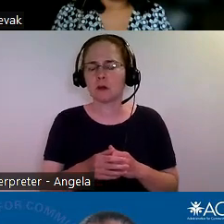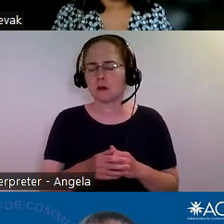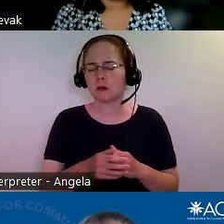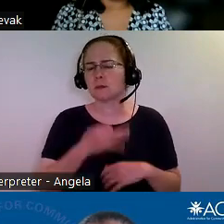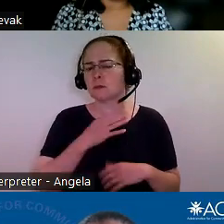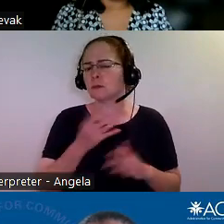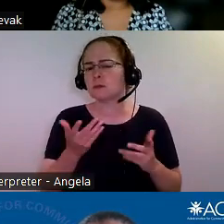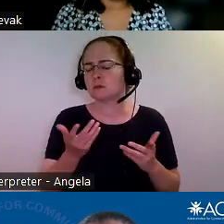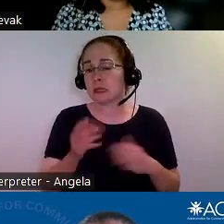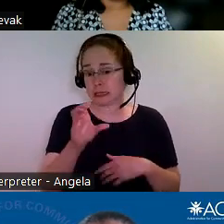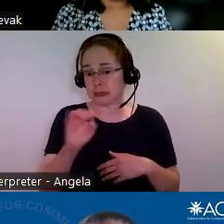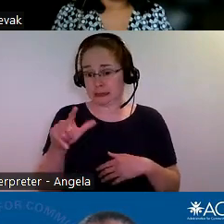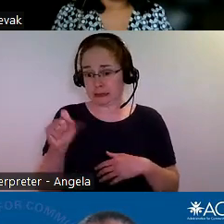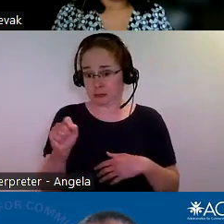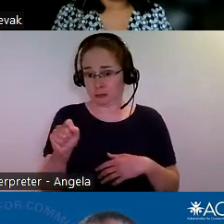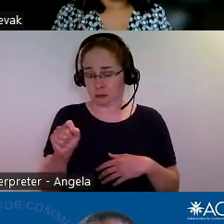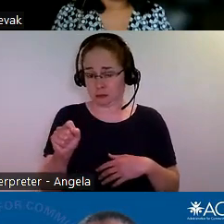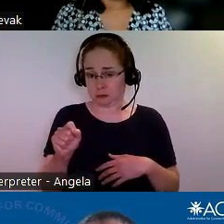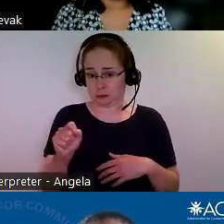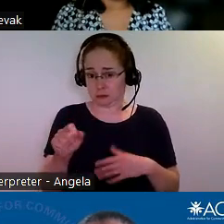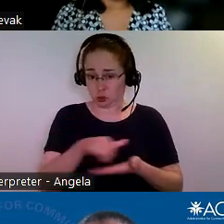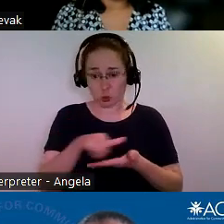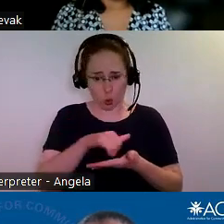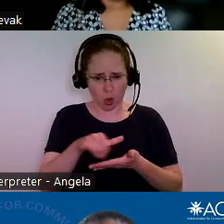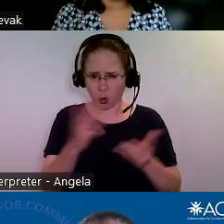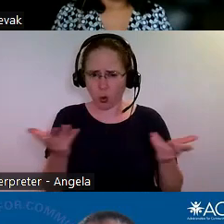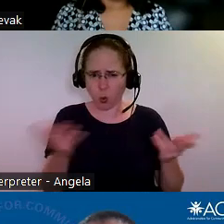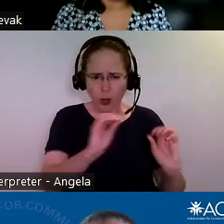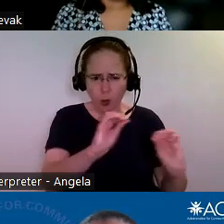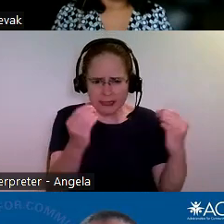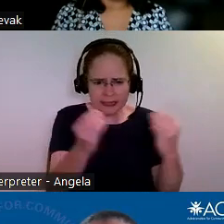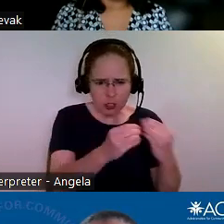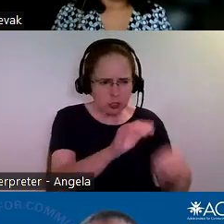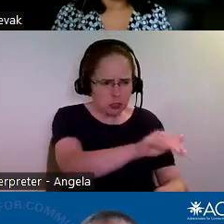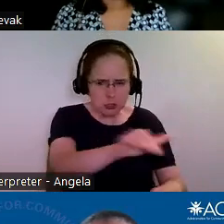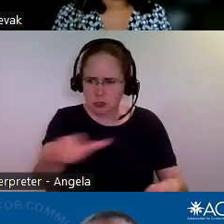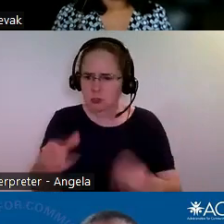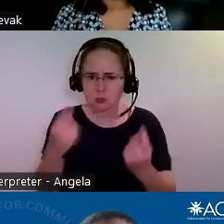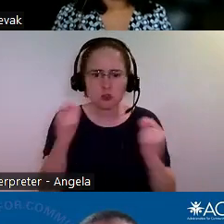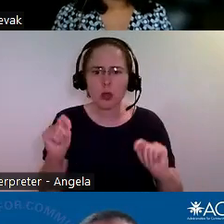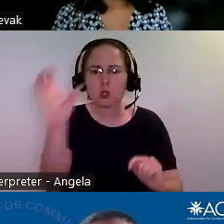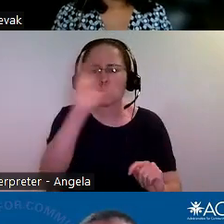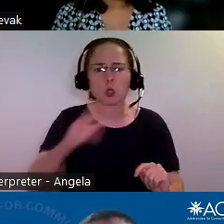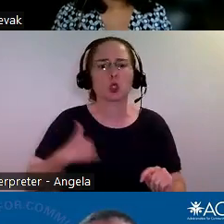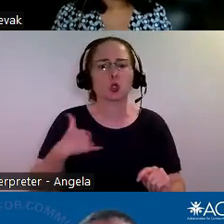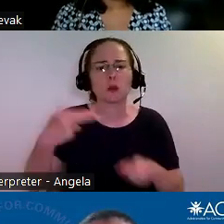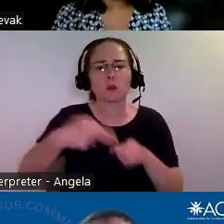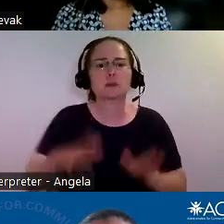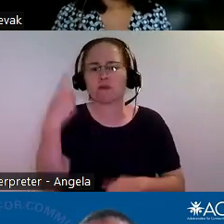Center for Independence of the Disabled New York reach out to when trying to find youth participants specifically for the focus groups?